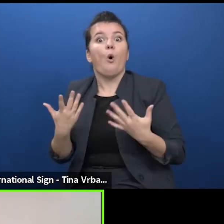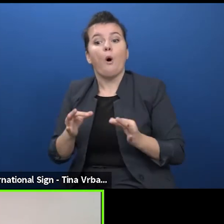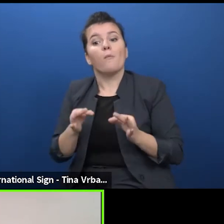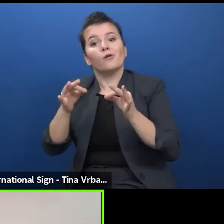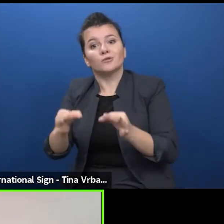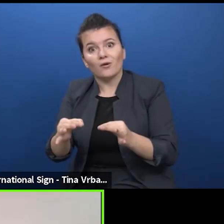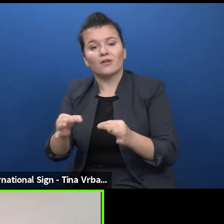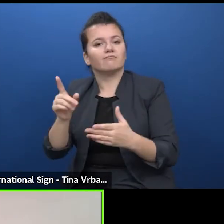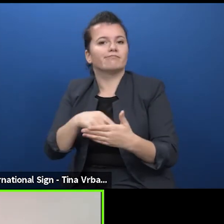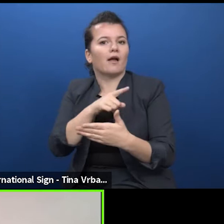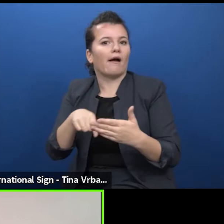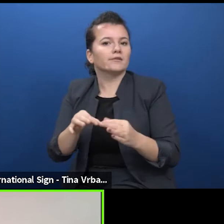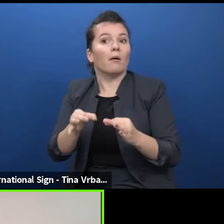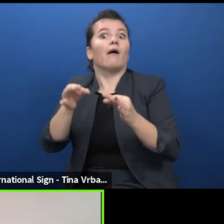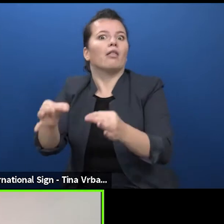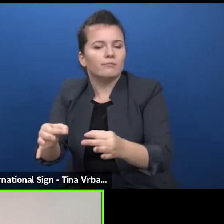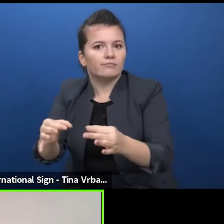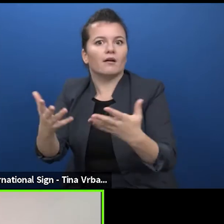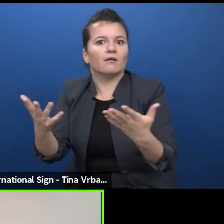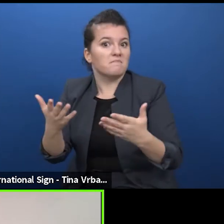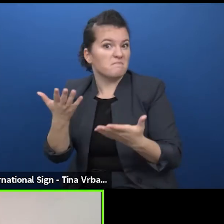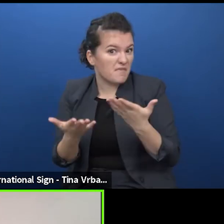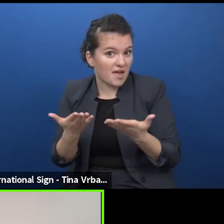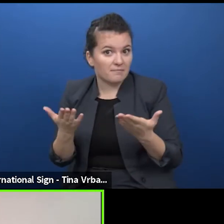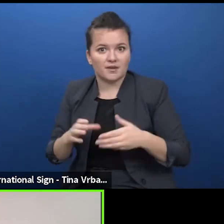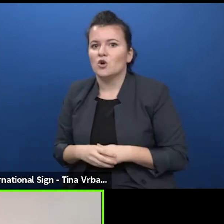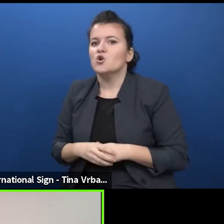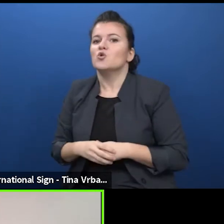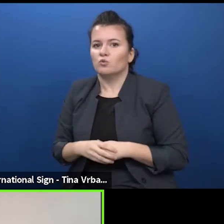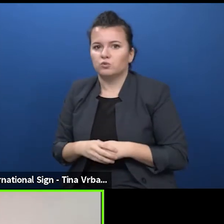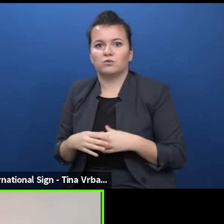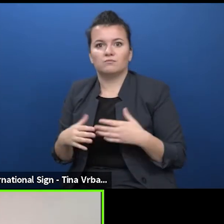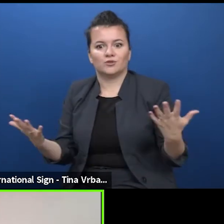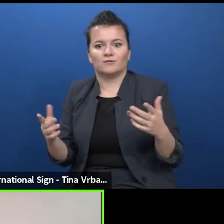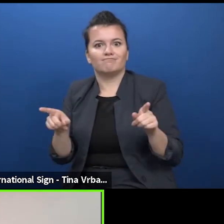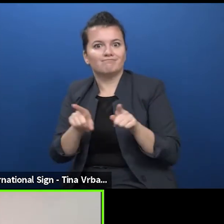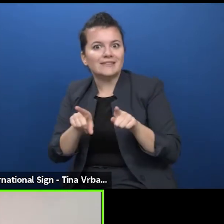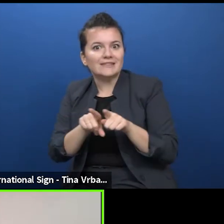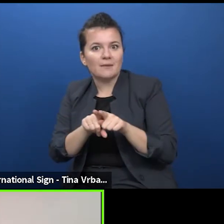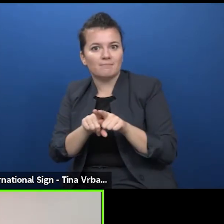So these times with their accumulation of empty audiences ask for a lot of patience